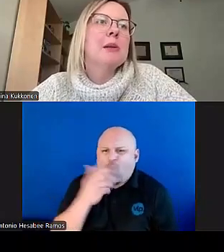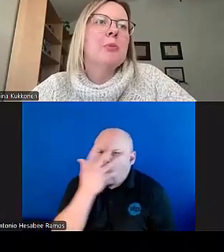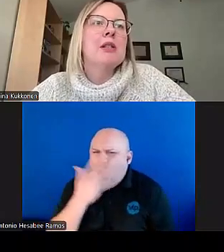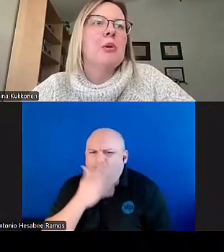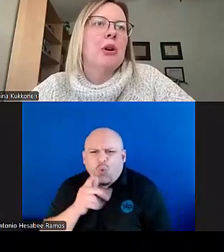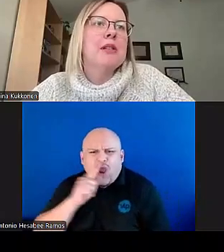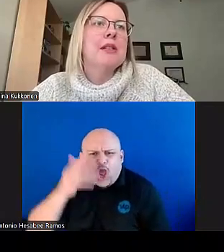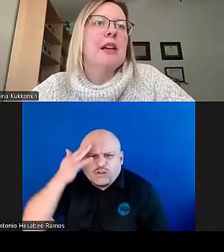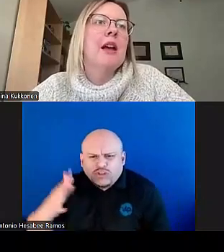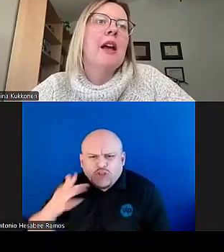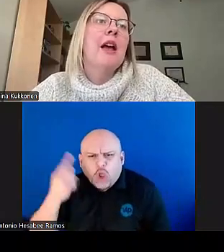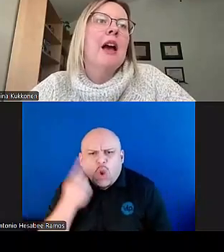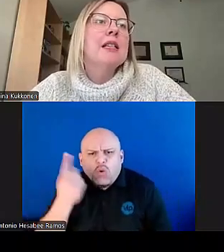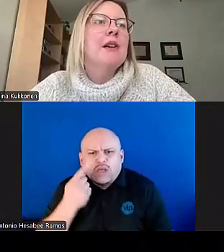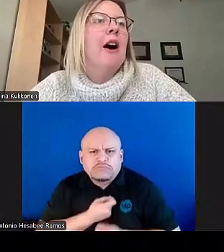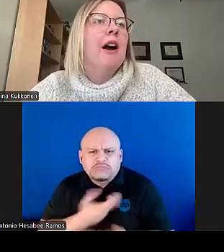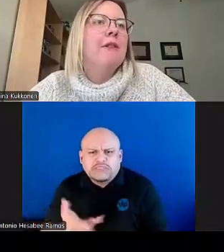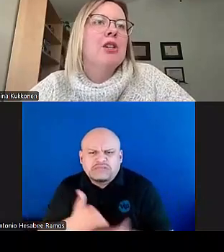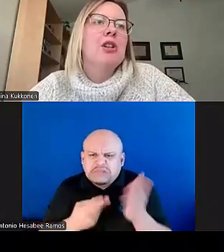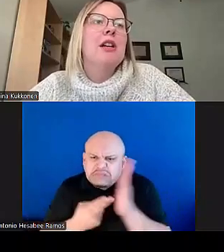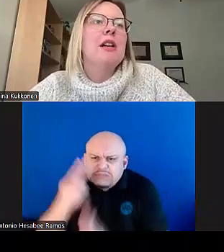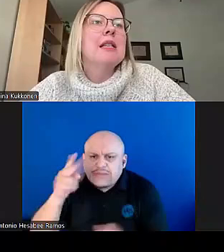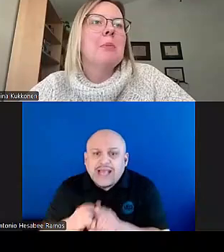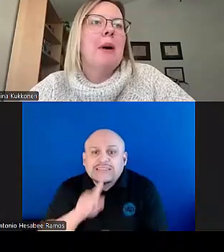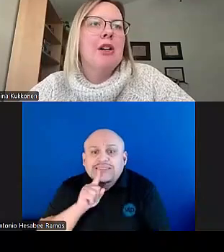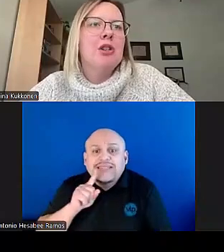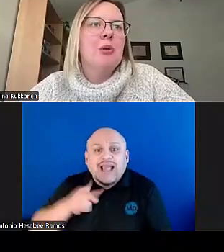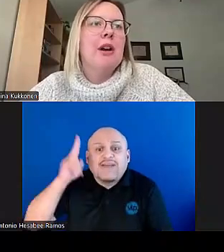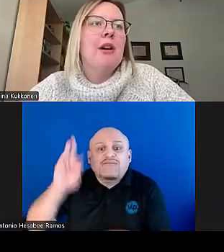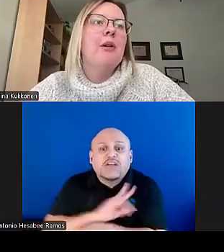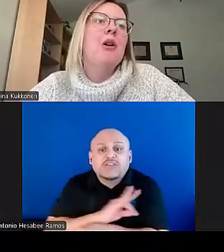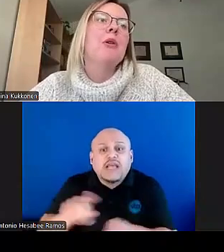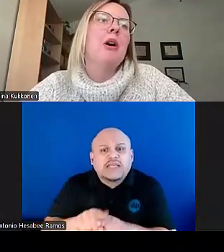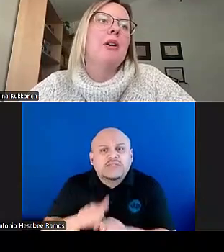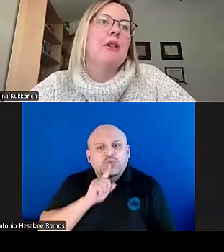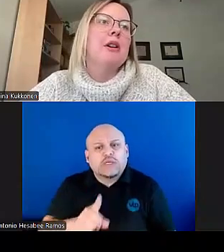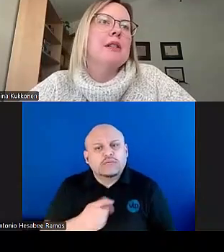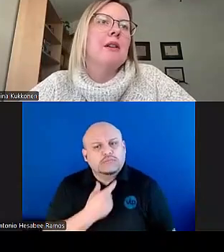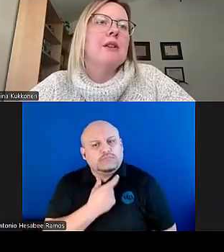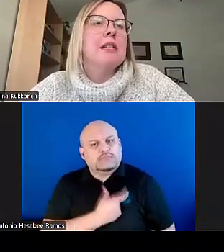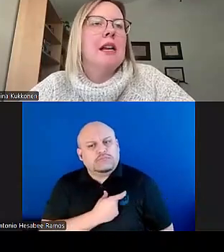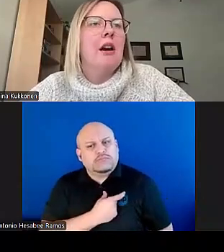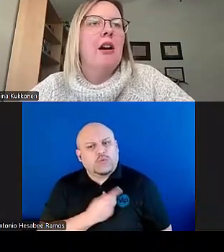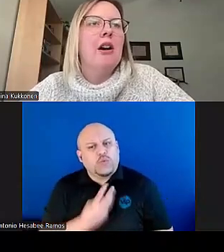express so earnestly as if high functioning is a badge to wear with honor instead of a state I